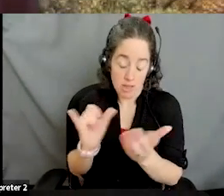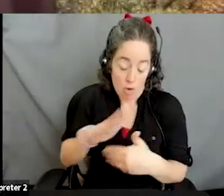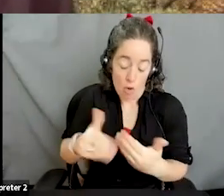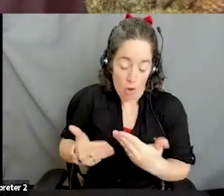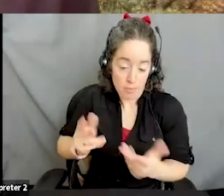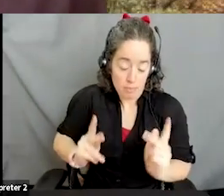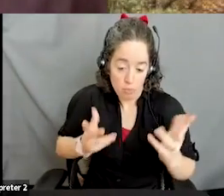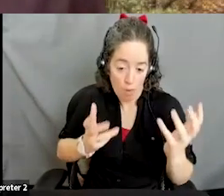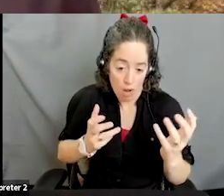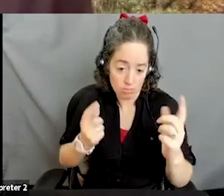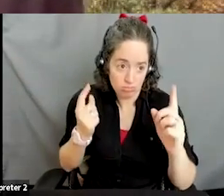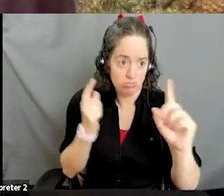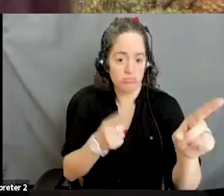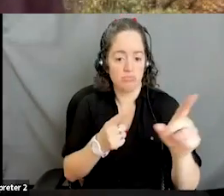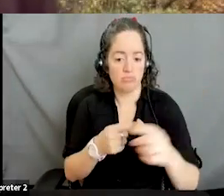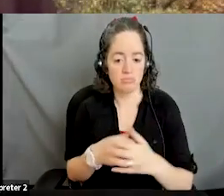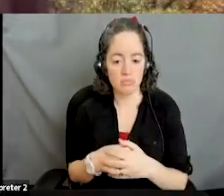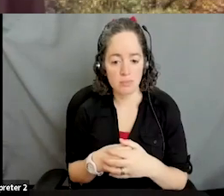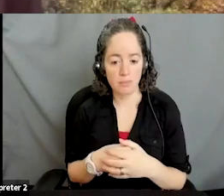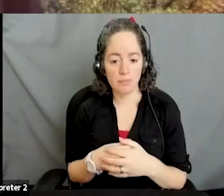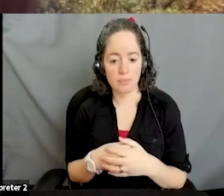Product companies need to see accessibility